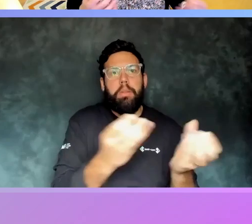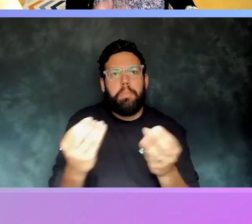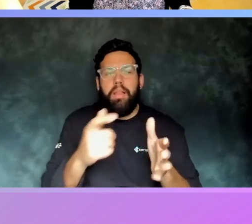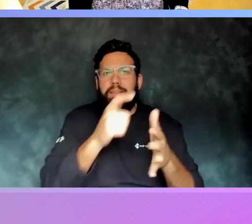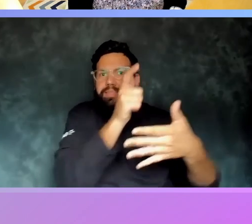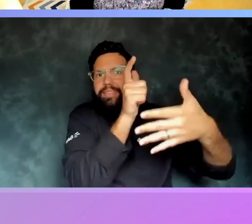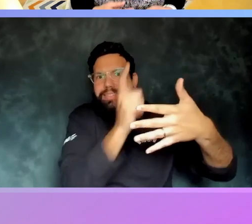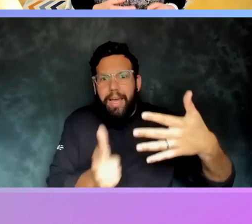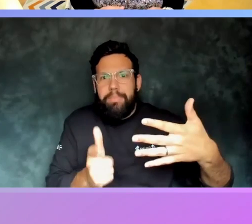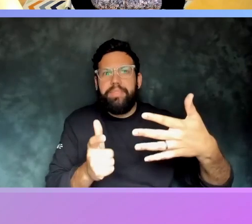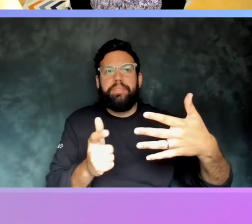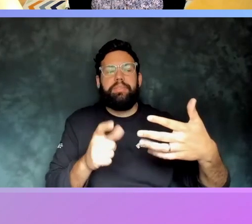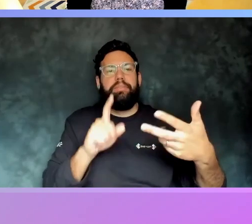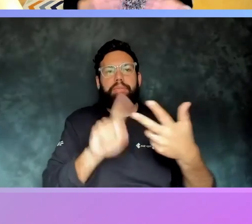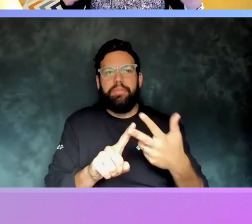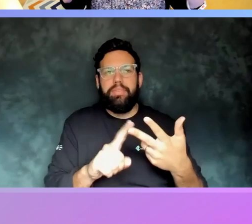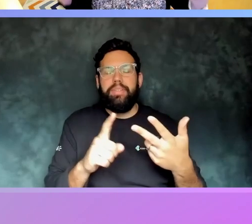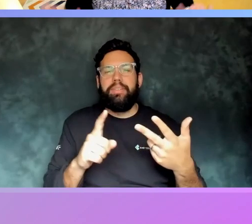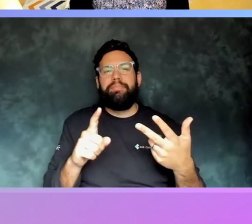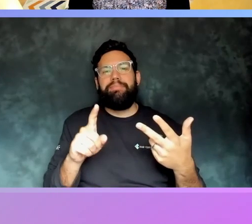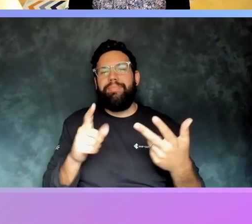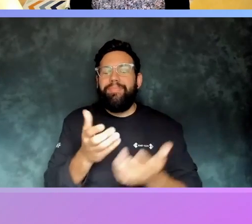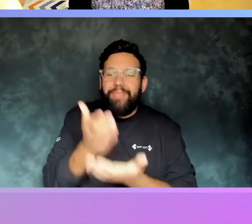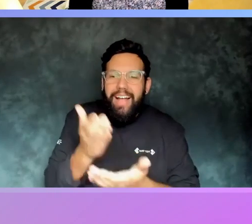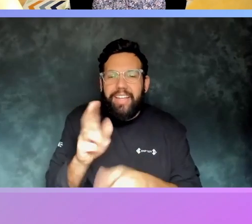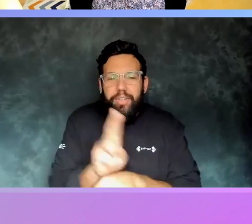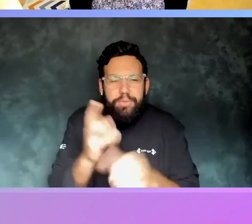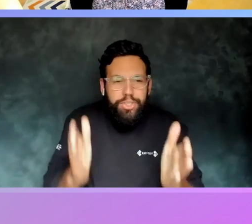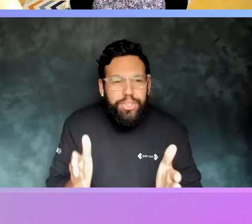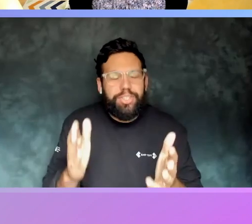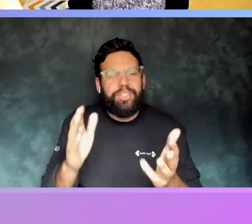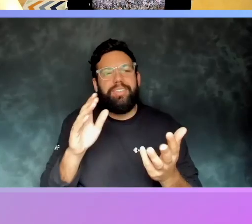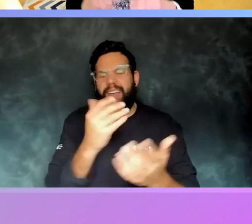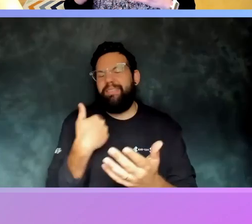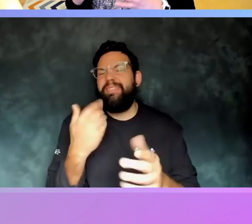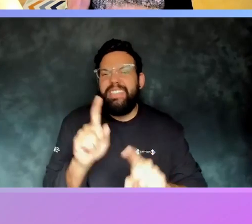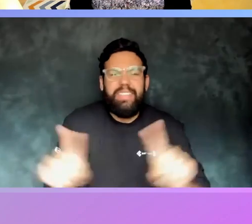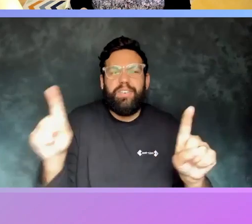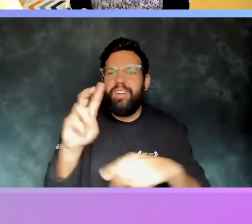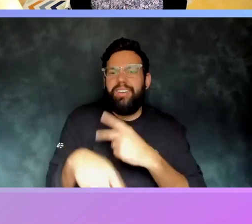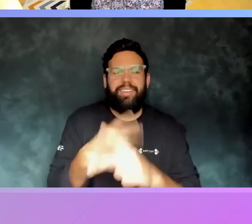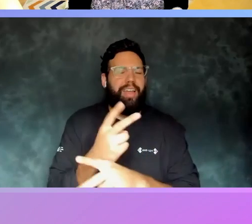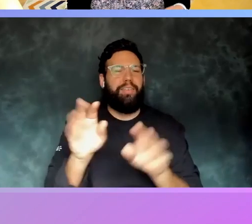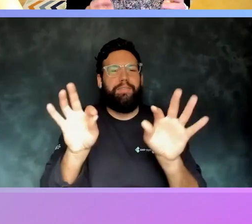under other the context would change and it would be confusing. I wouldn't know